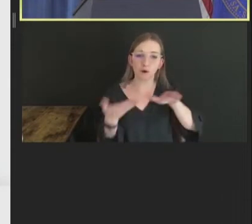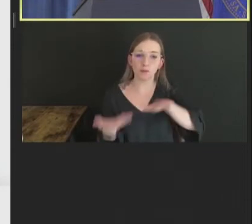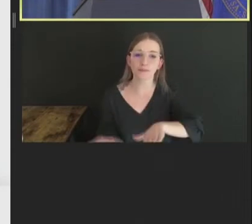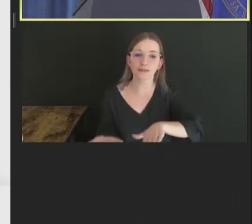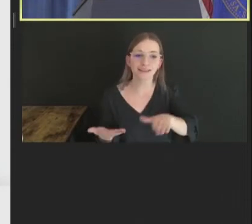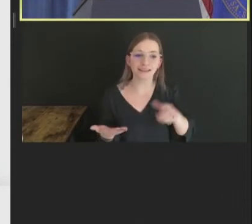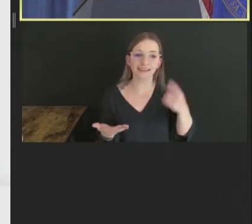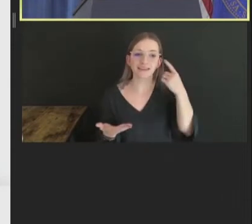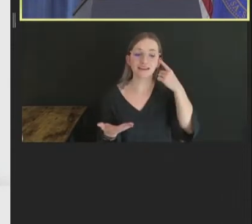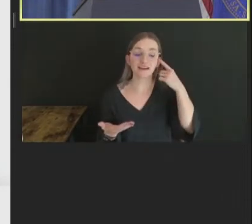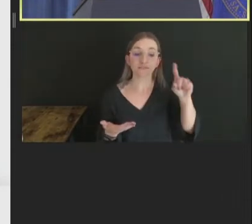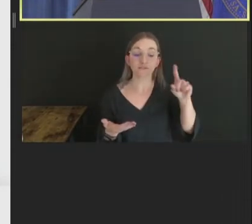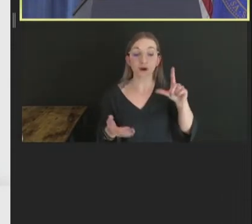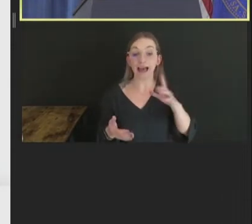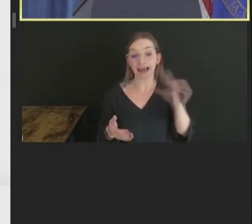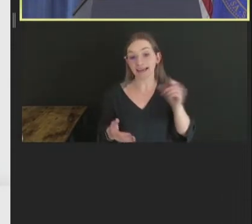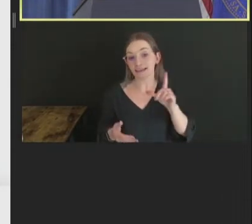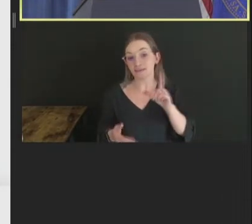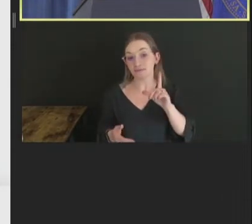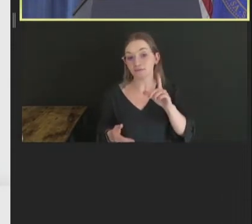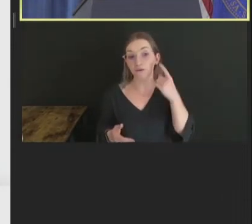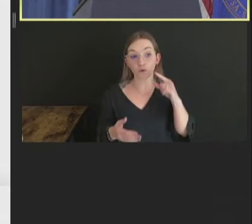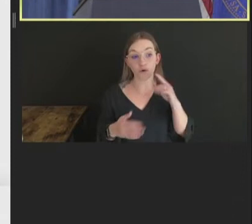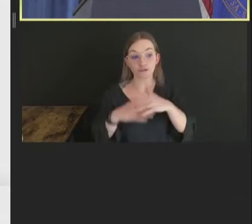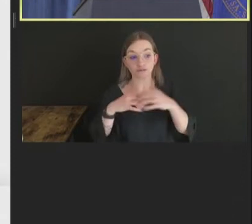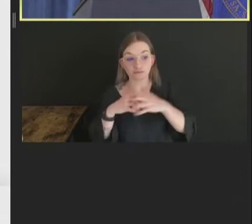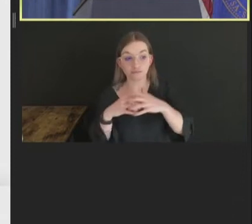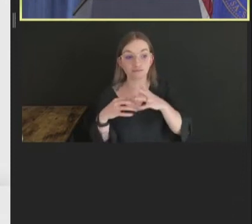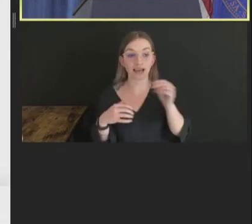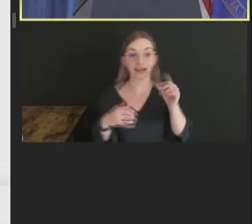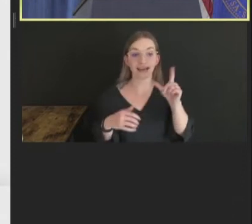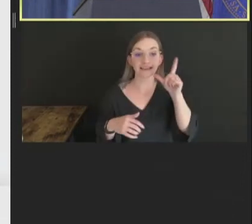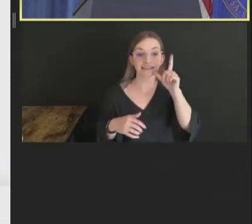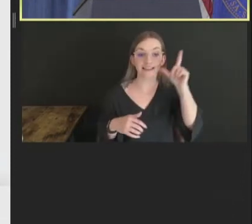and Latinx Americans with COVID. But I think what I'd like to highlight,